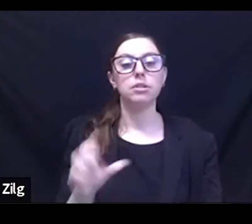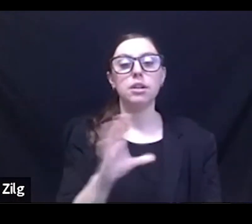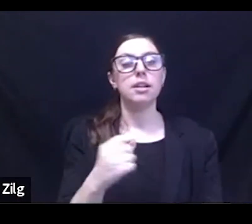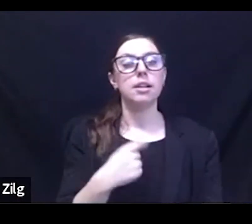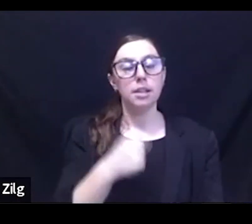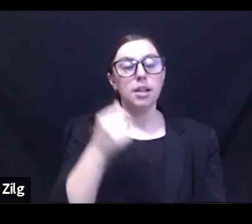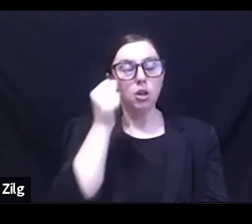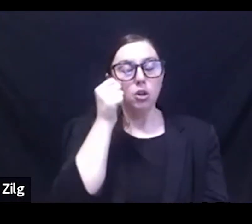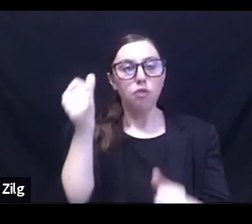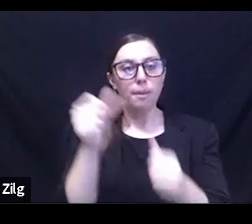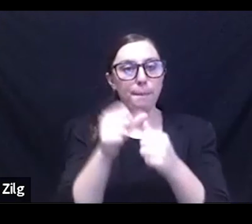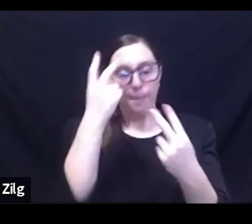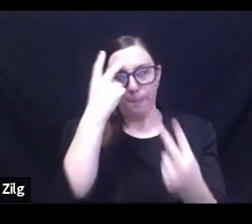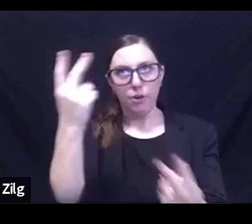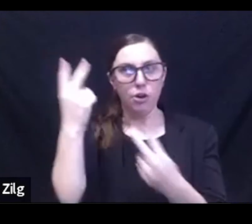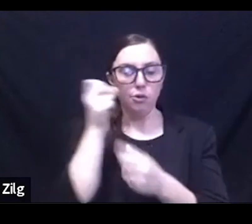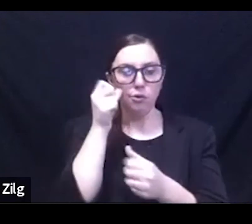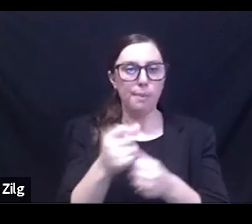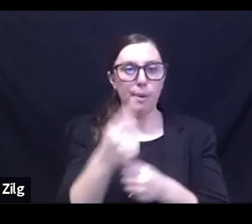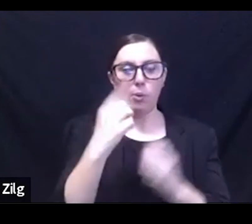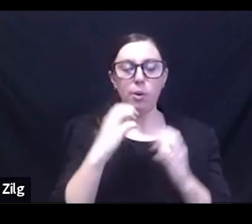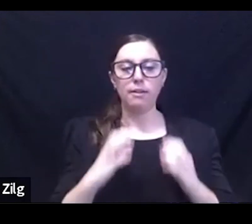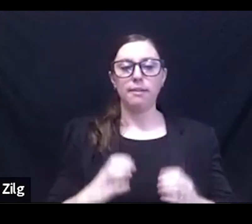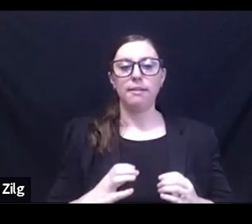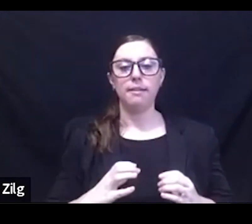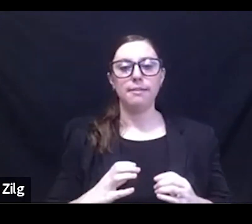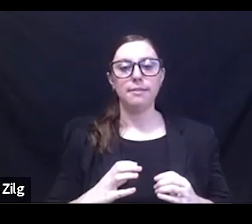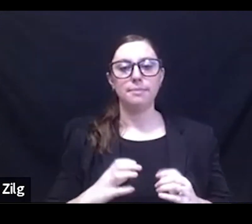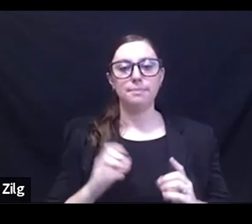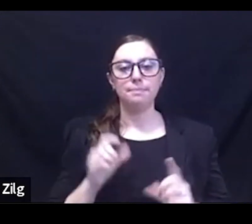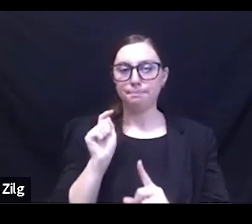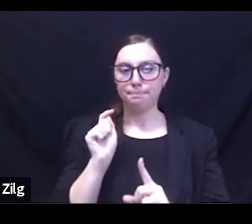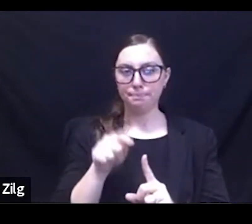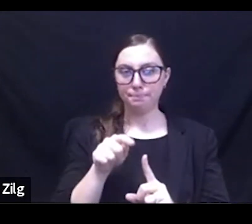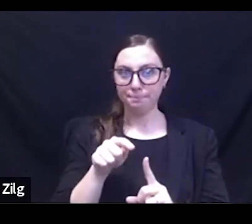I recall this client that I had who experienced severe